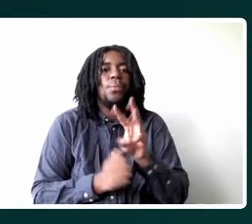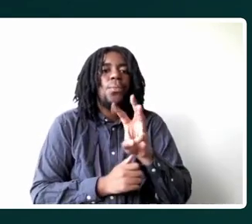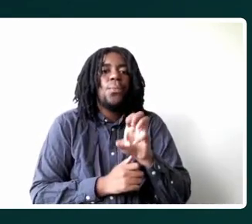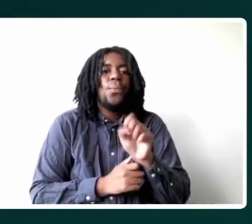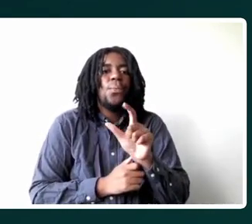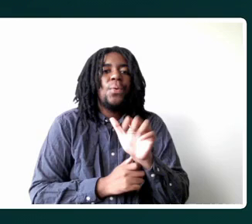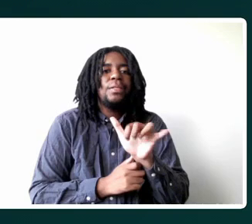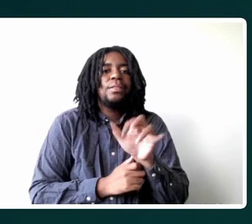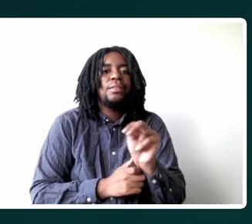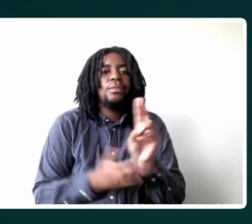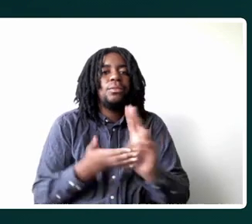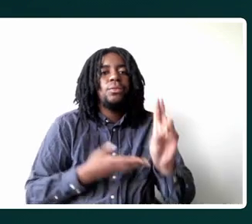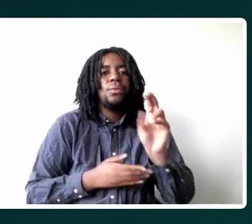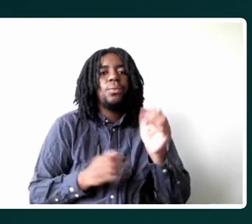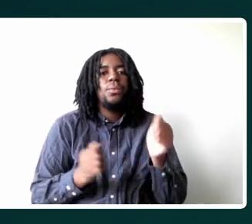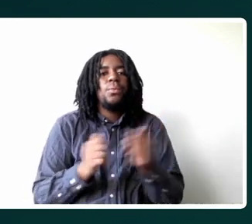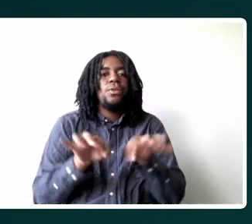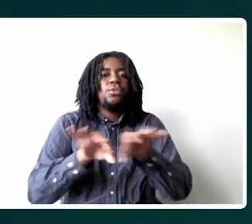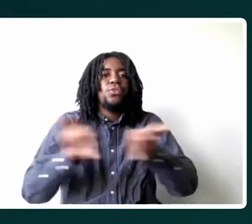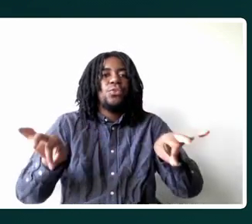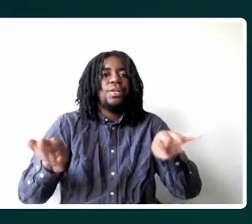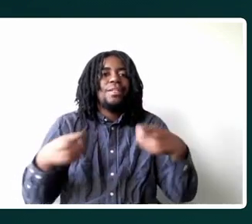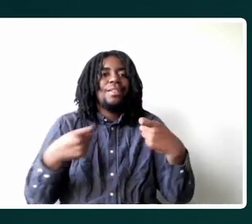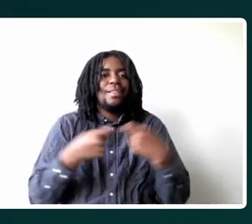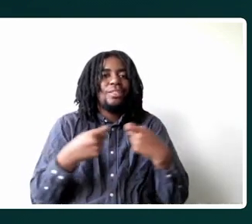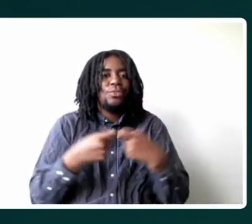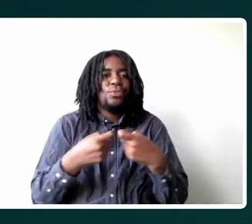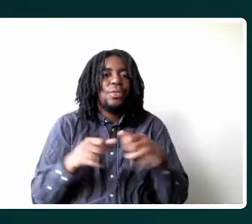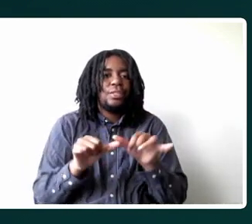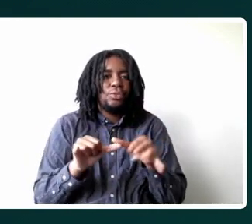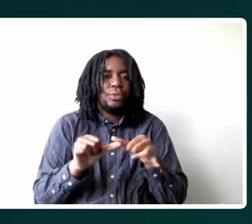Another one that comes to mind is little Christian. I say little Christian because